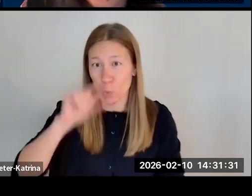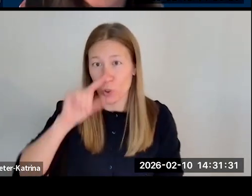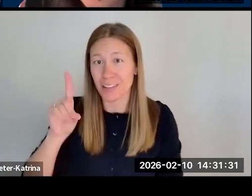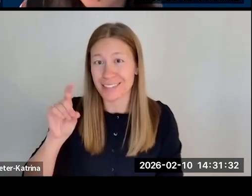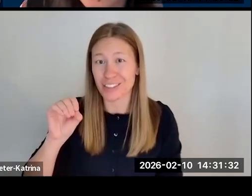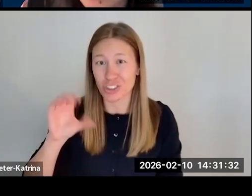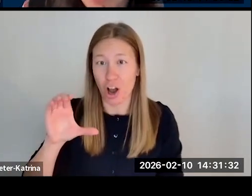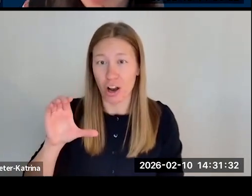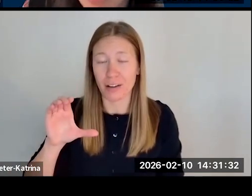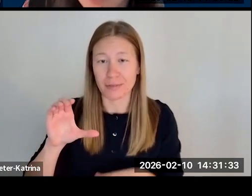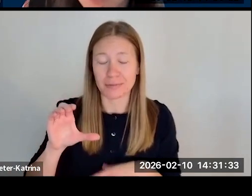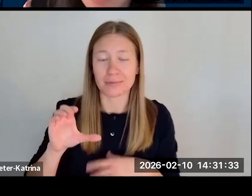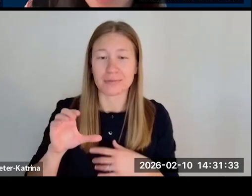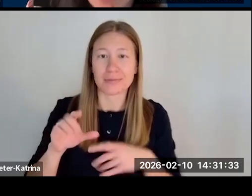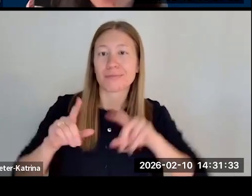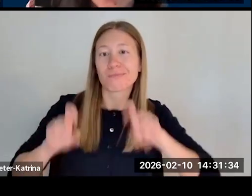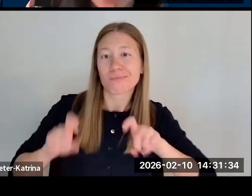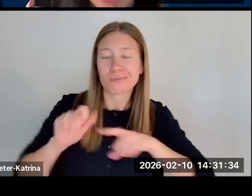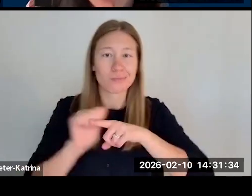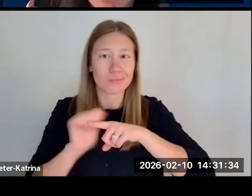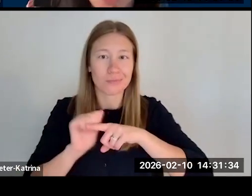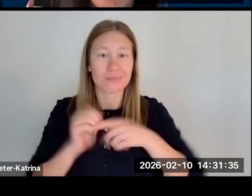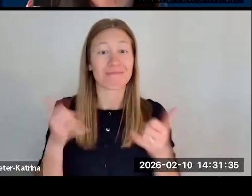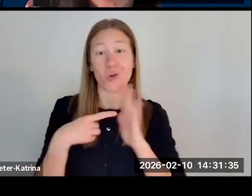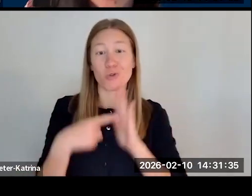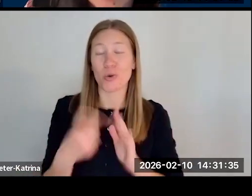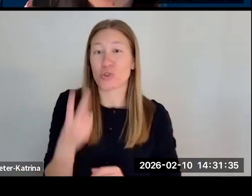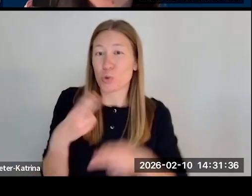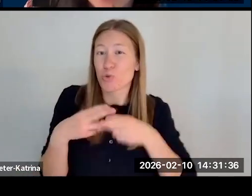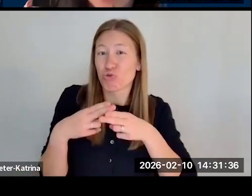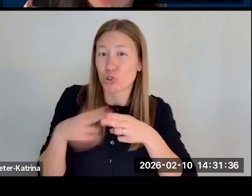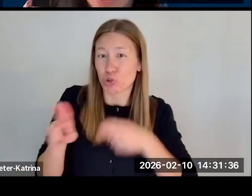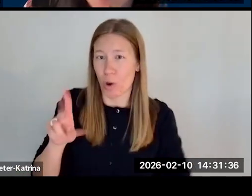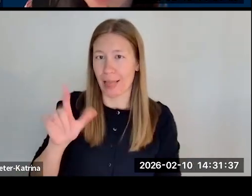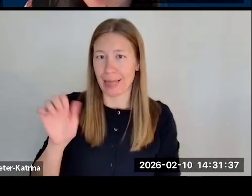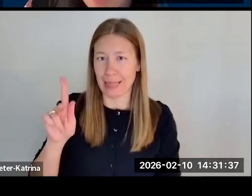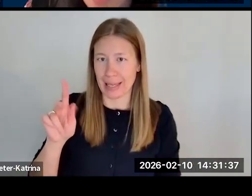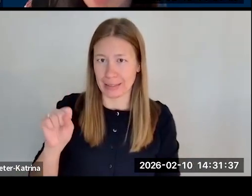I have two short links on the screen. One is to make a copy